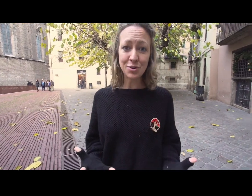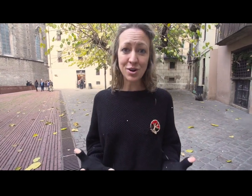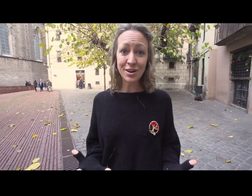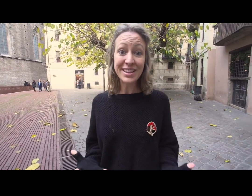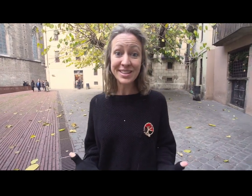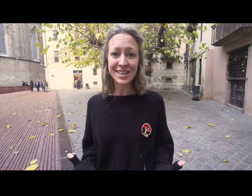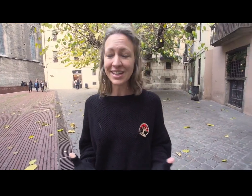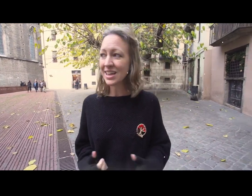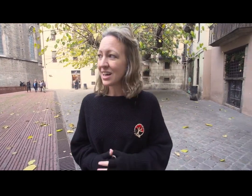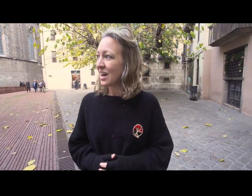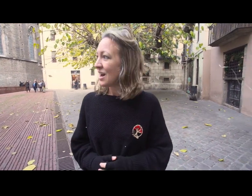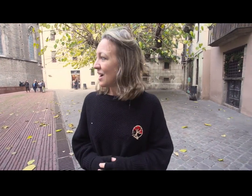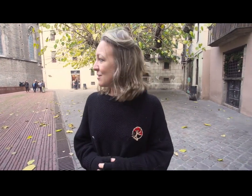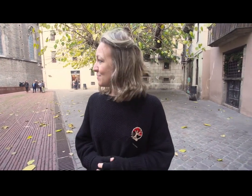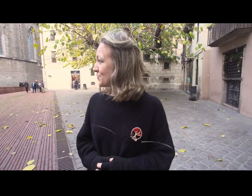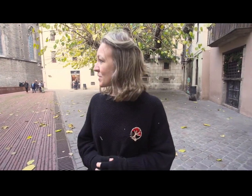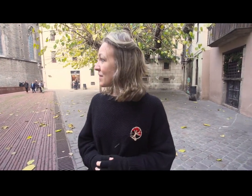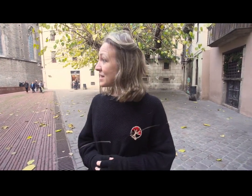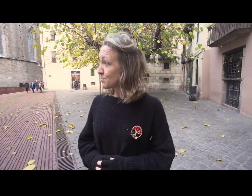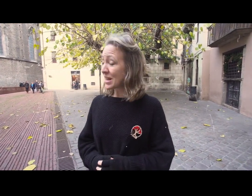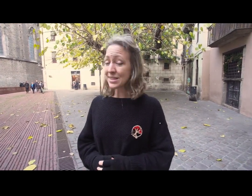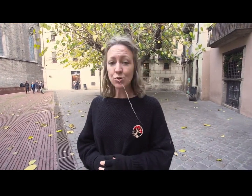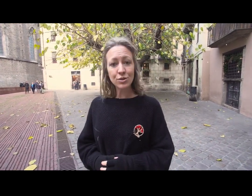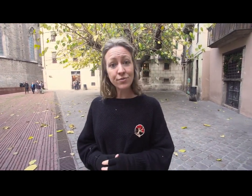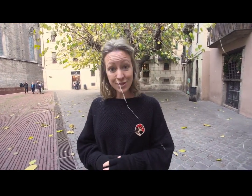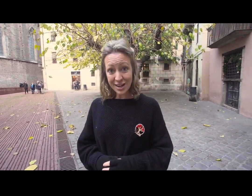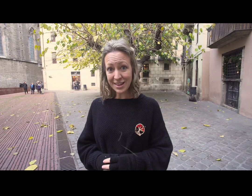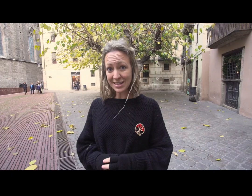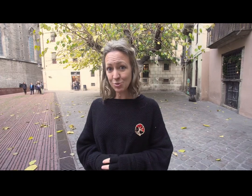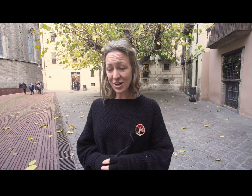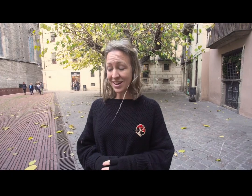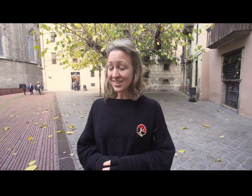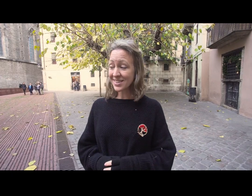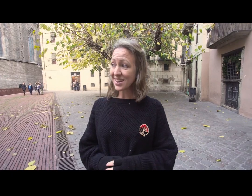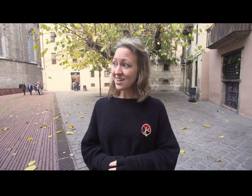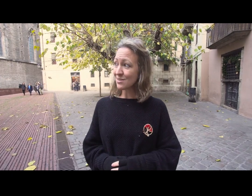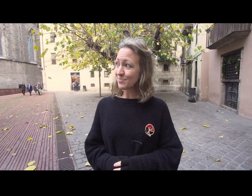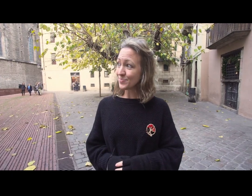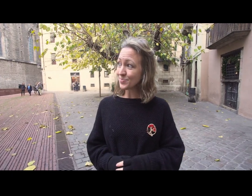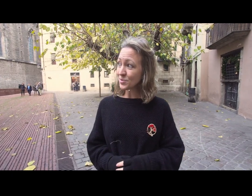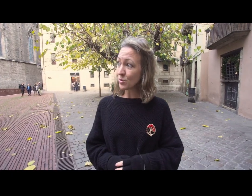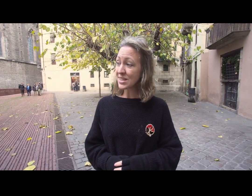that were in the city. This plaza is called "Fossar de les Moreres"